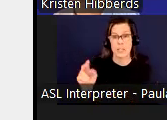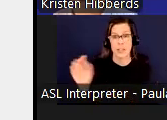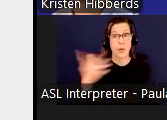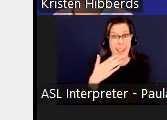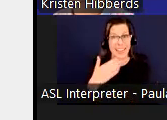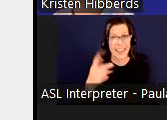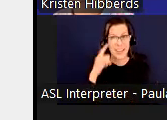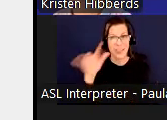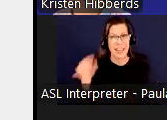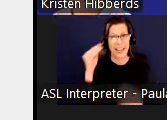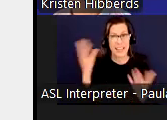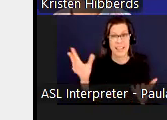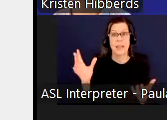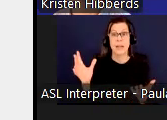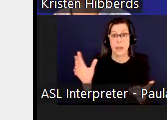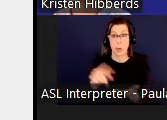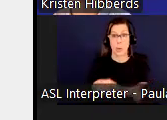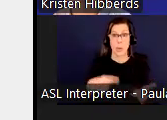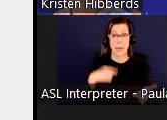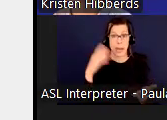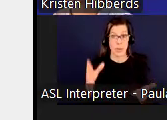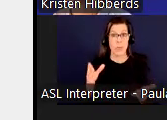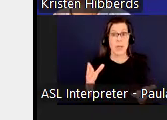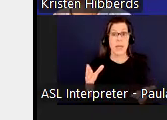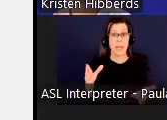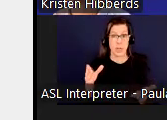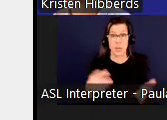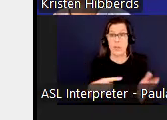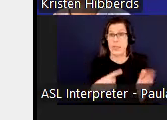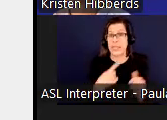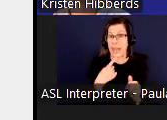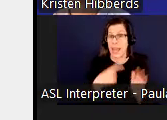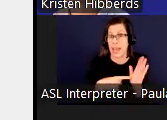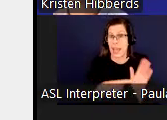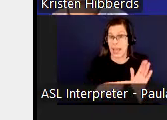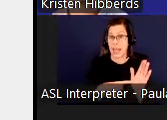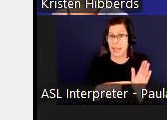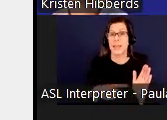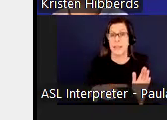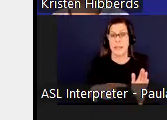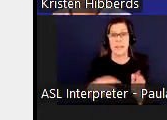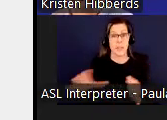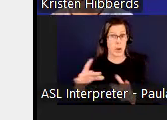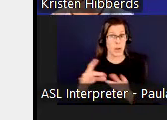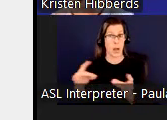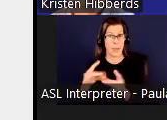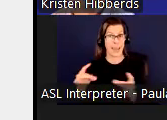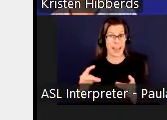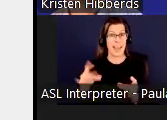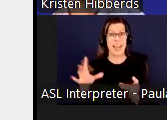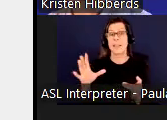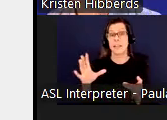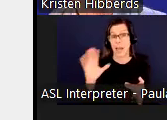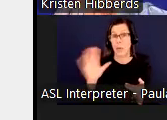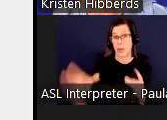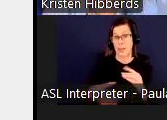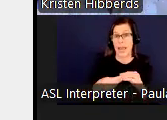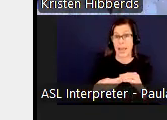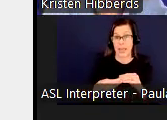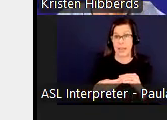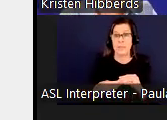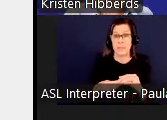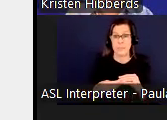And all I will point out in relation to that comment is that is supposed to